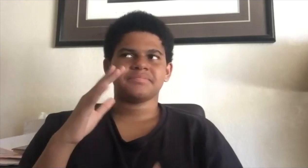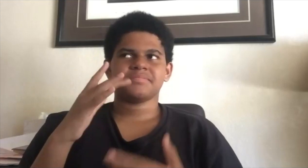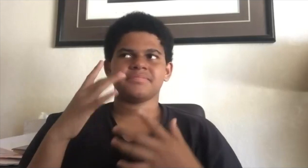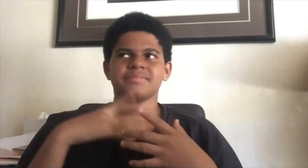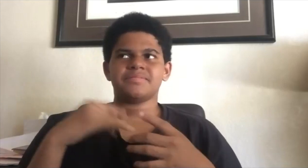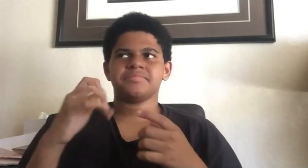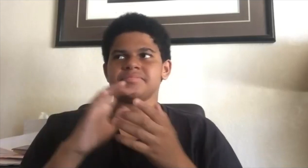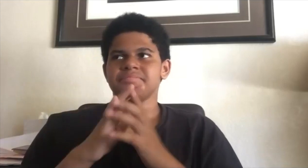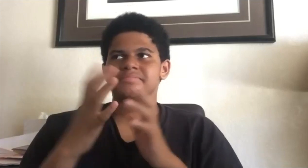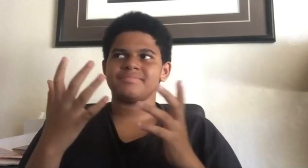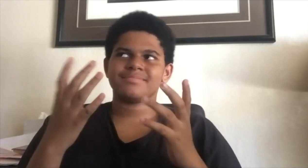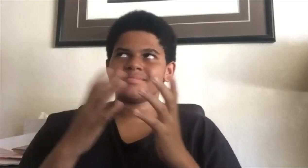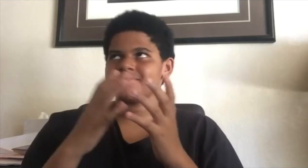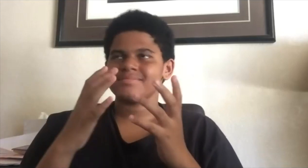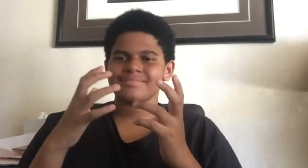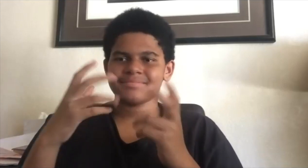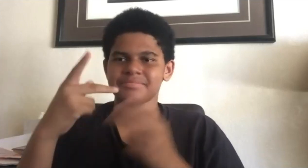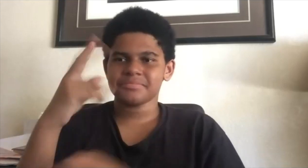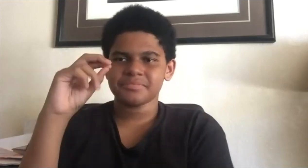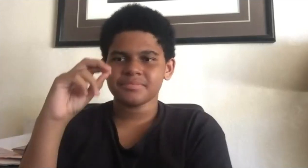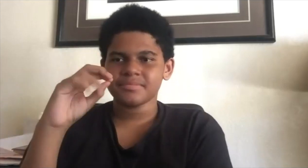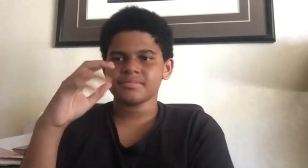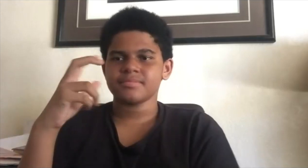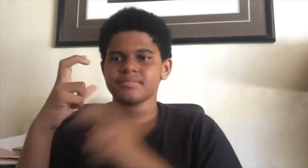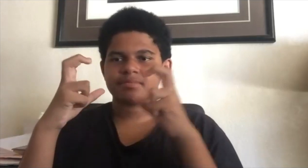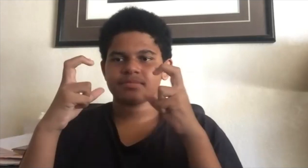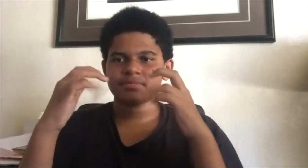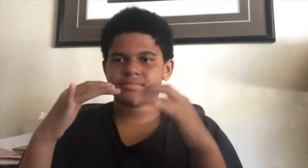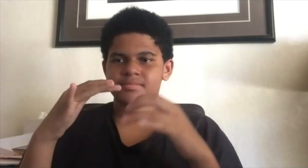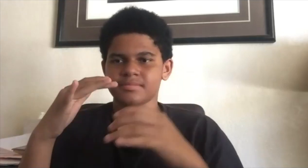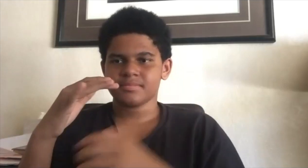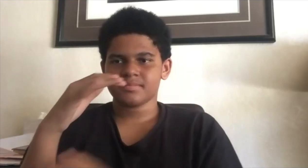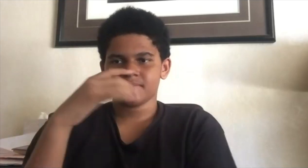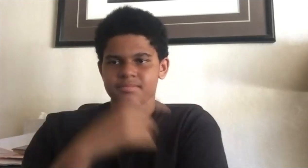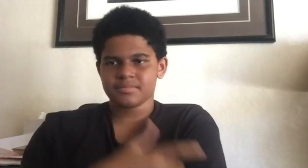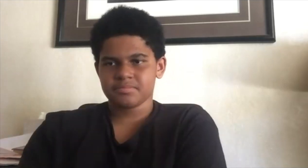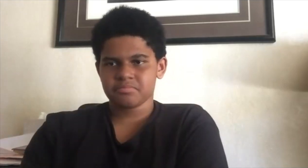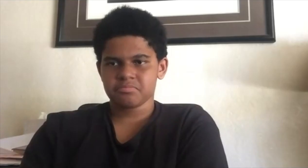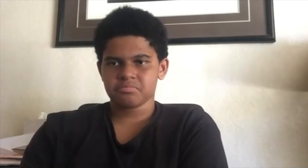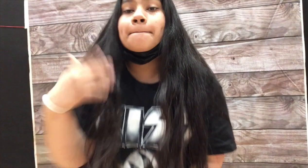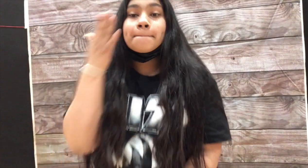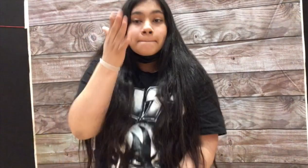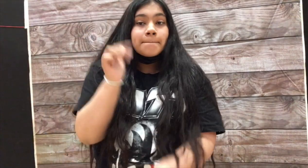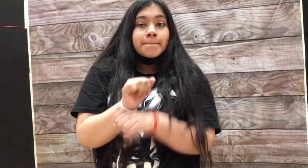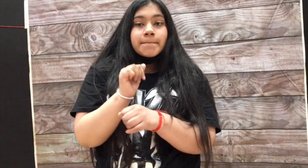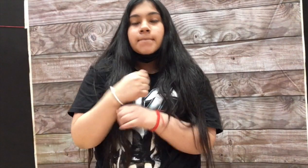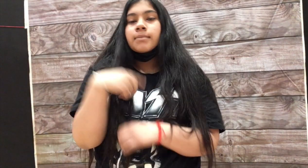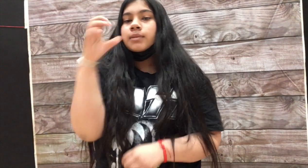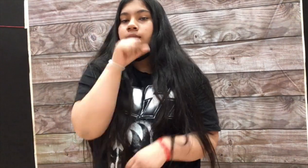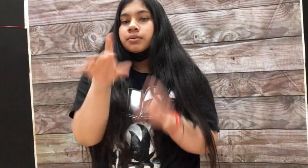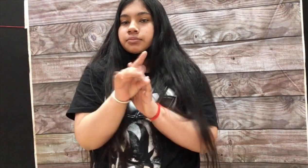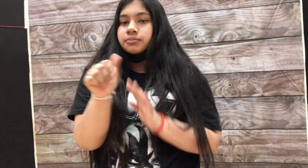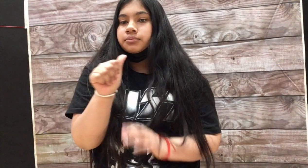See in the future I would like to be like a pro basketball player.